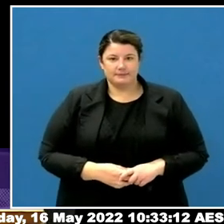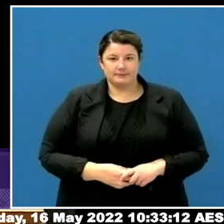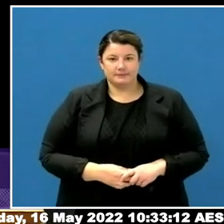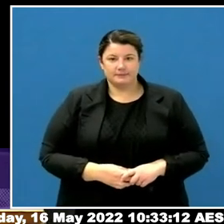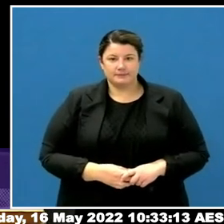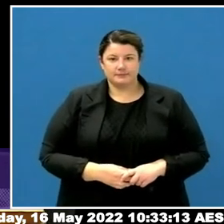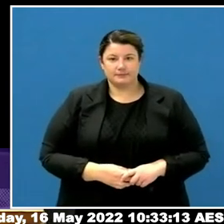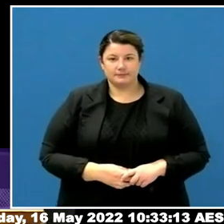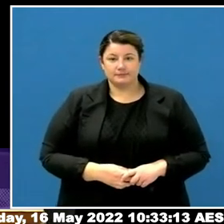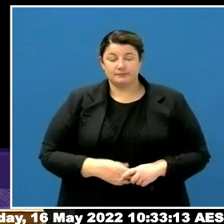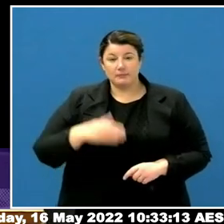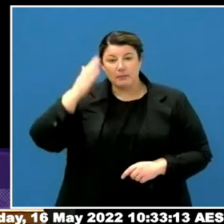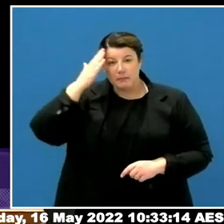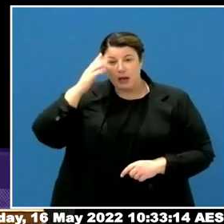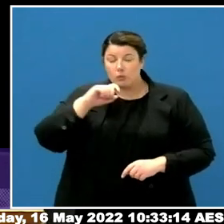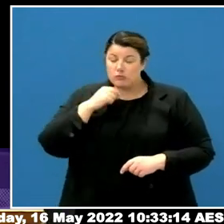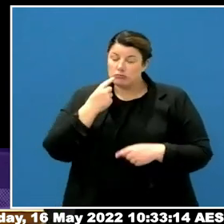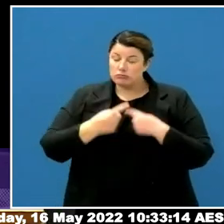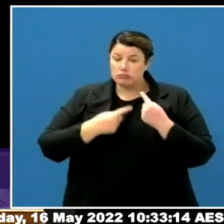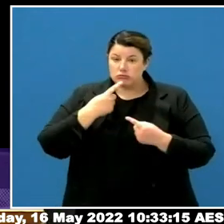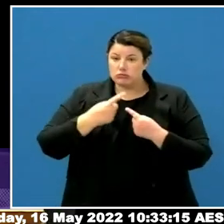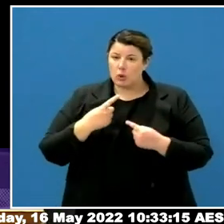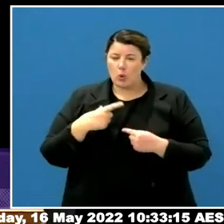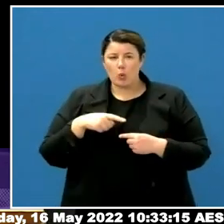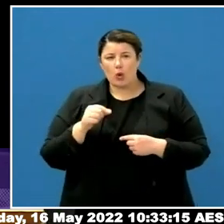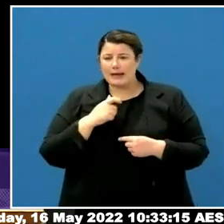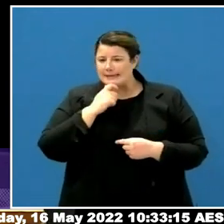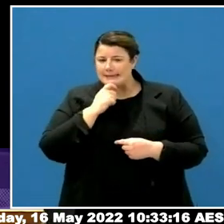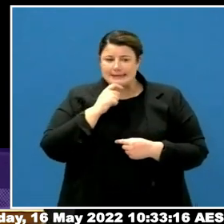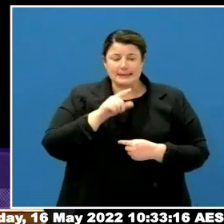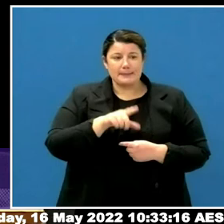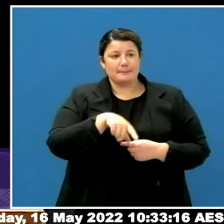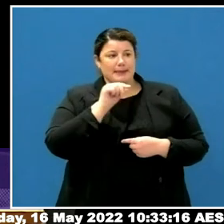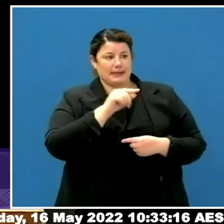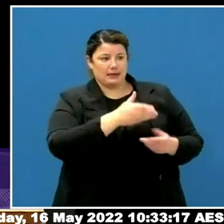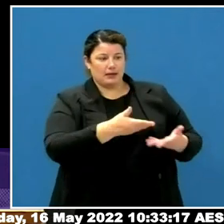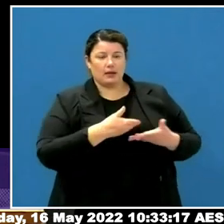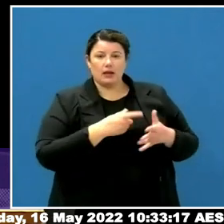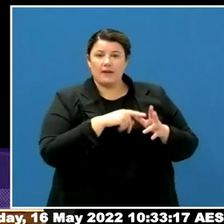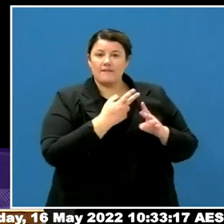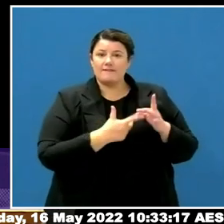Sally will tell you there were several reasons why she chose the day program offered by Afford at Mount Druitt.